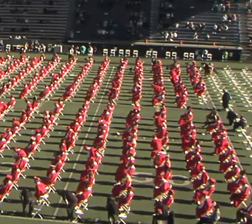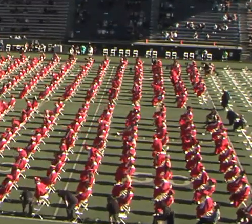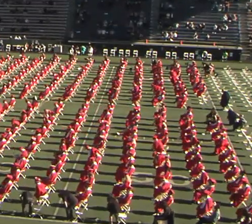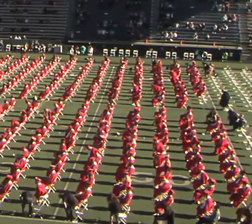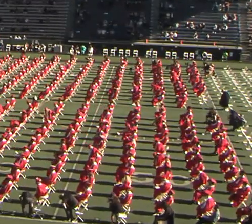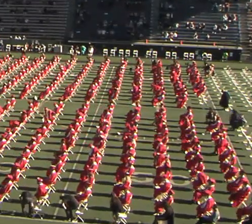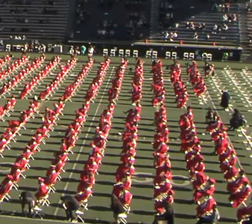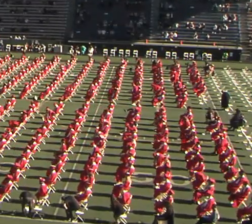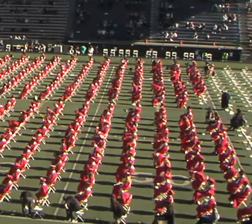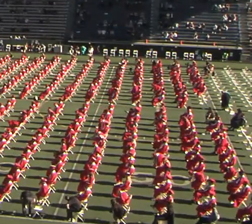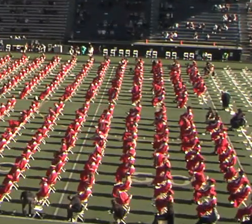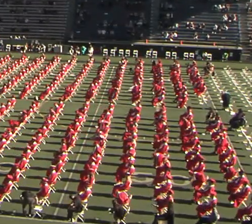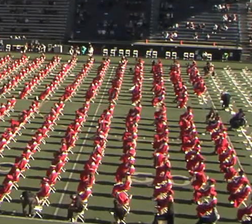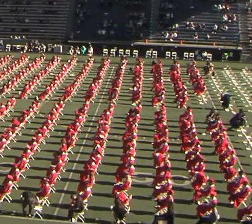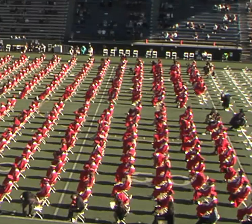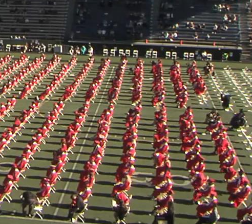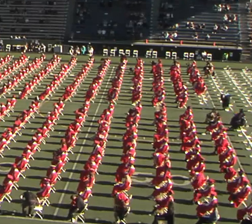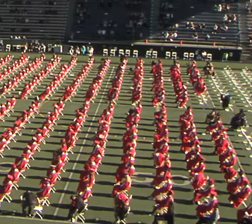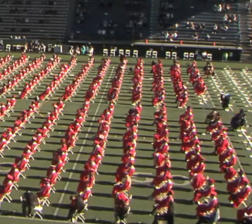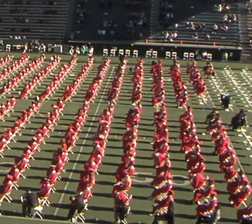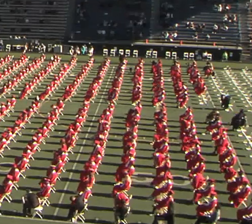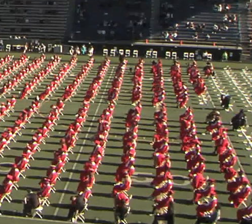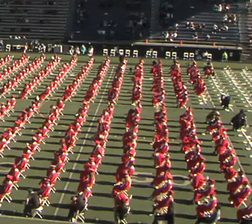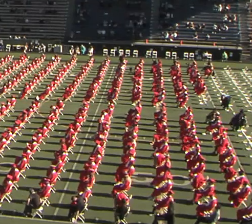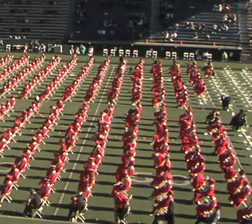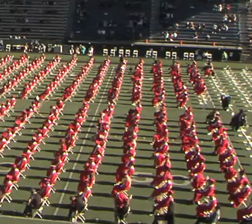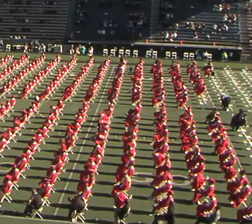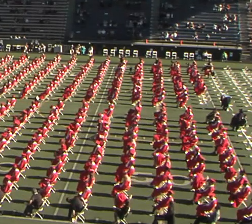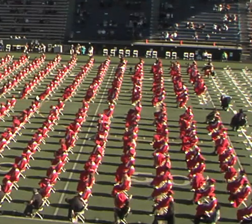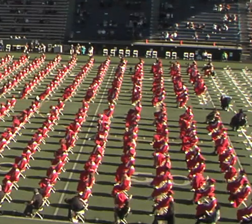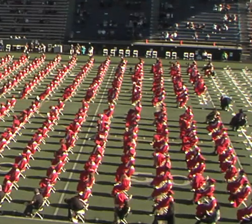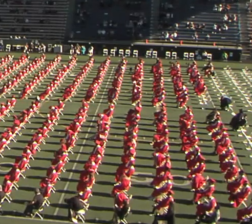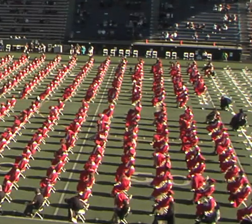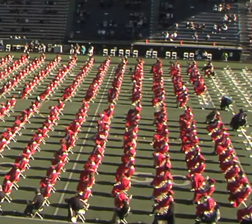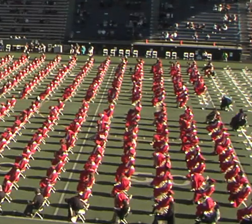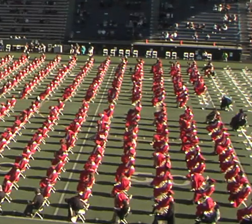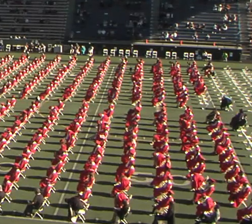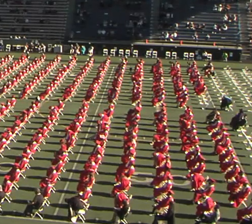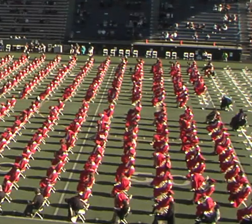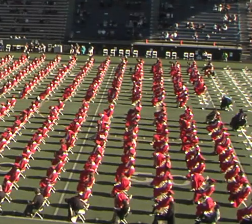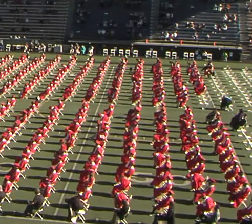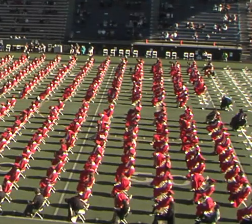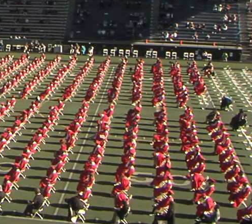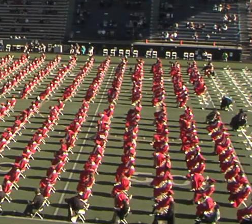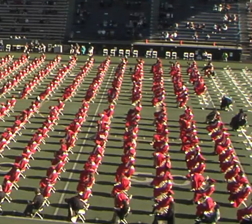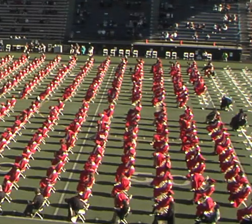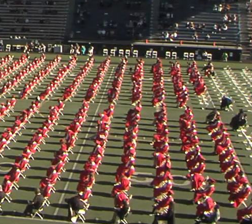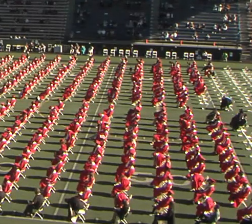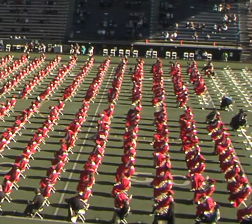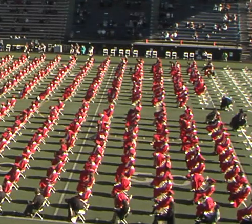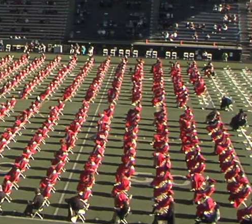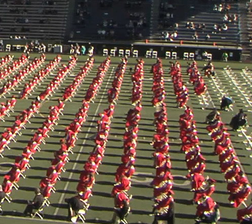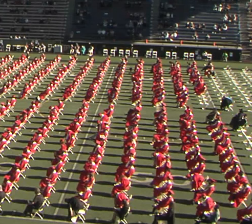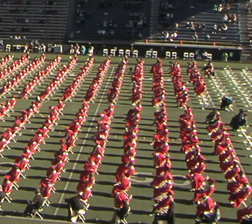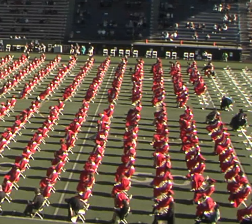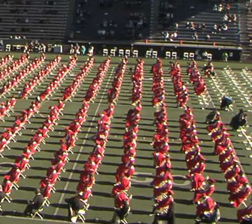Before I share my message for your class today I want to take a short moment to thank the team of people at the Seattle Public Schools Central Office that made it possible for us